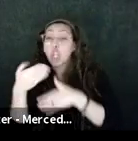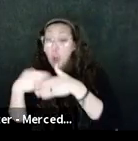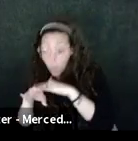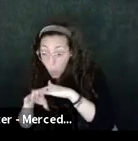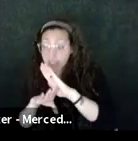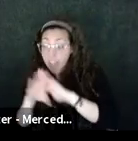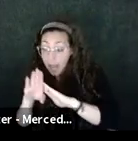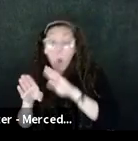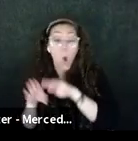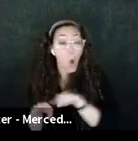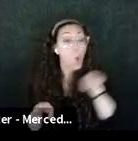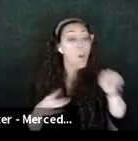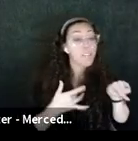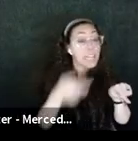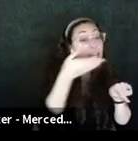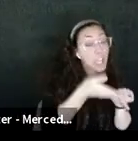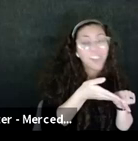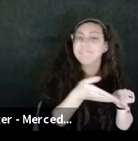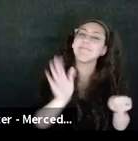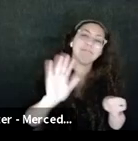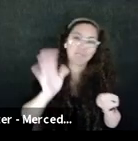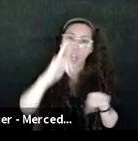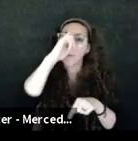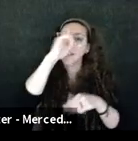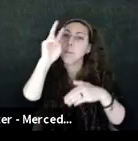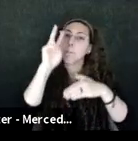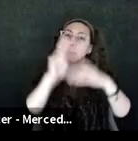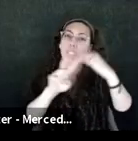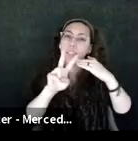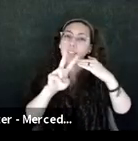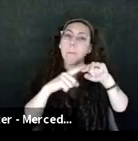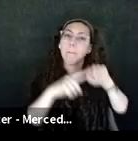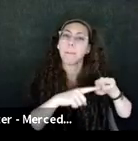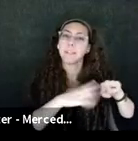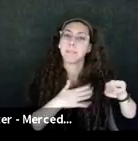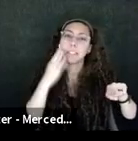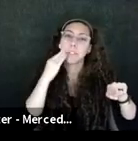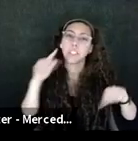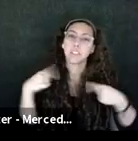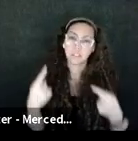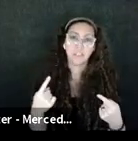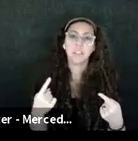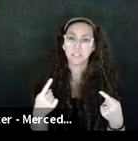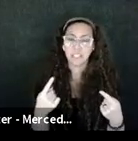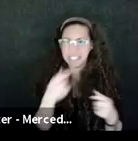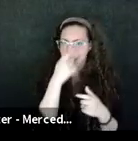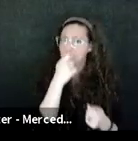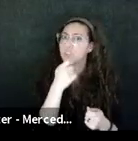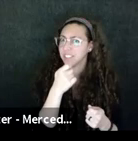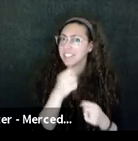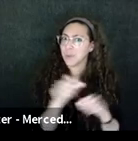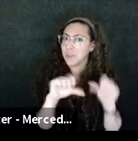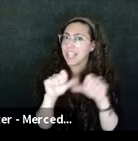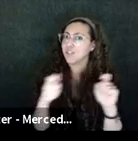Jason Williams: Our brains are predicted based on previous experiences. So very interesting stuff not going to get into that a lot right now okay so